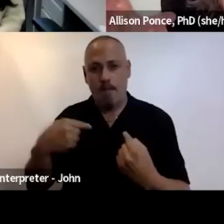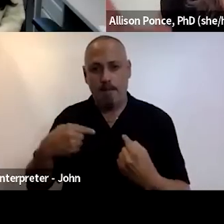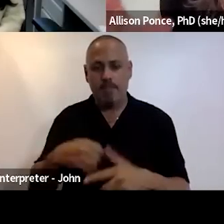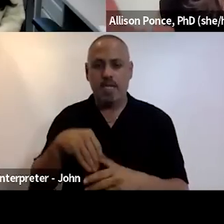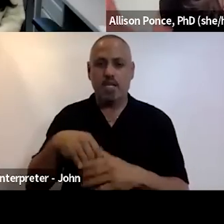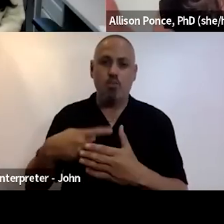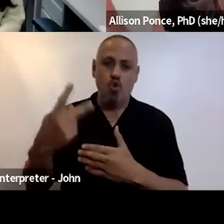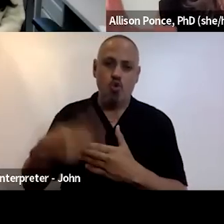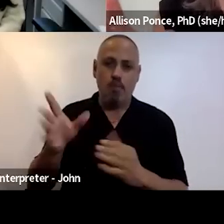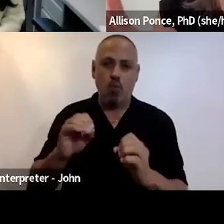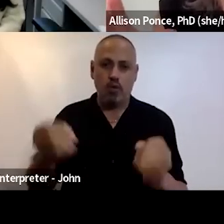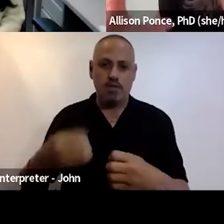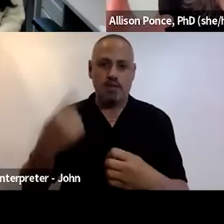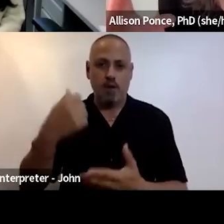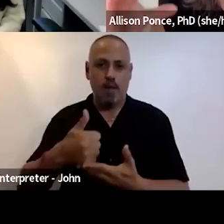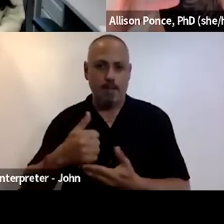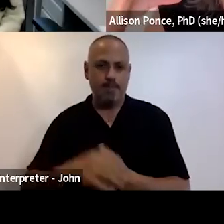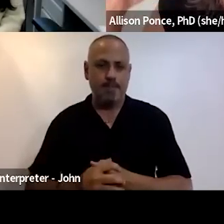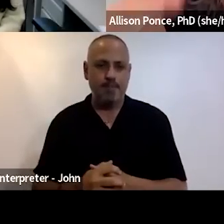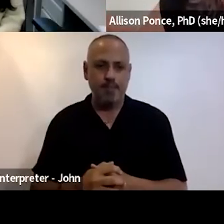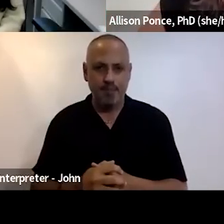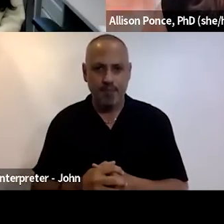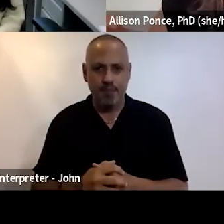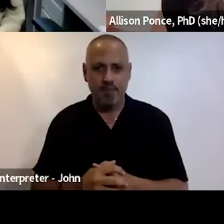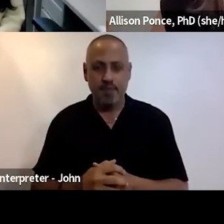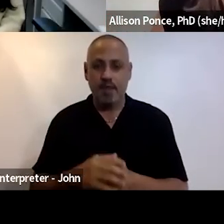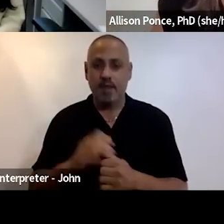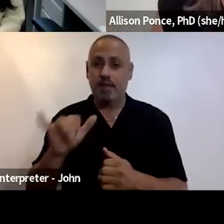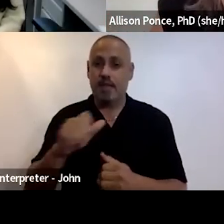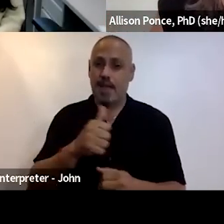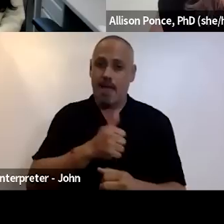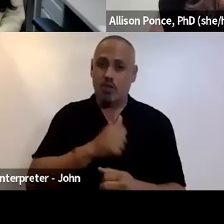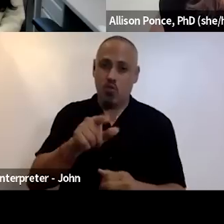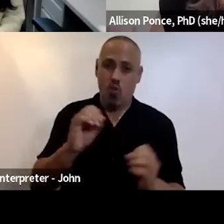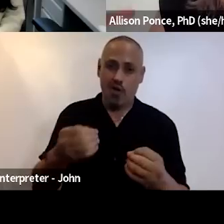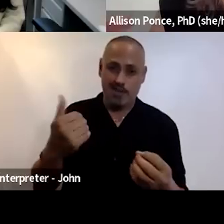to your organization for help. And if that is an attitude that your organization has,